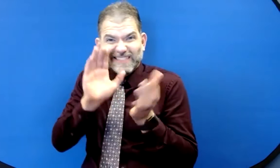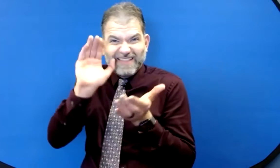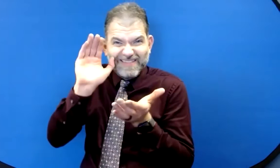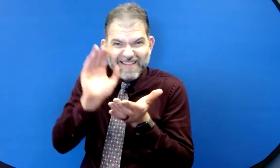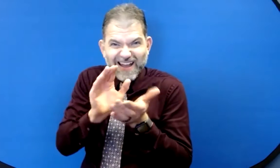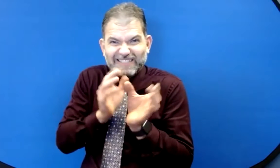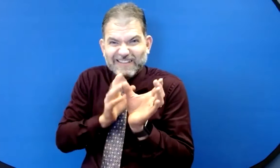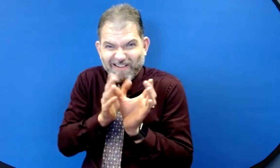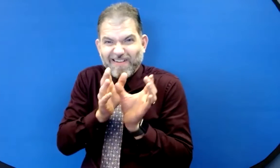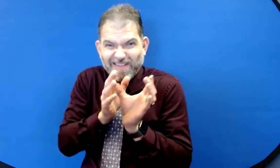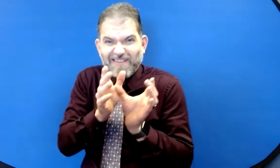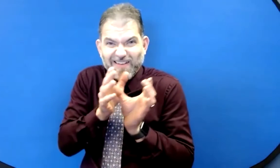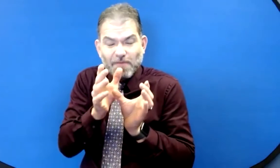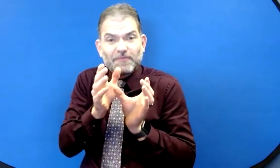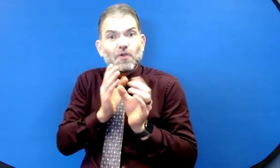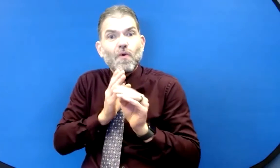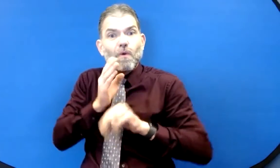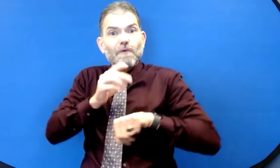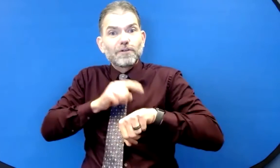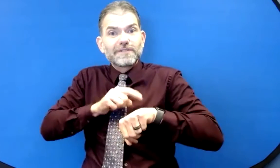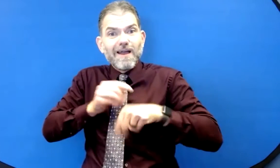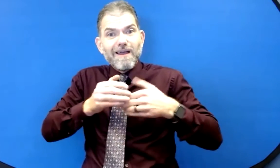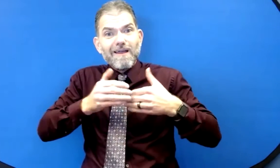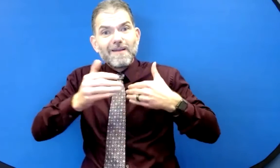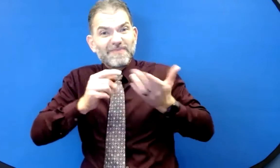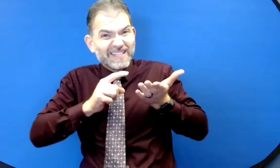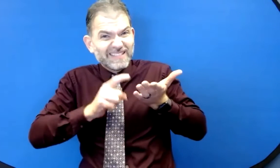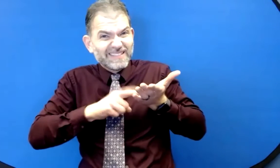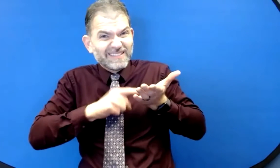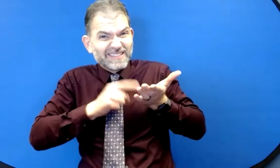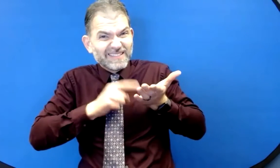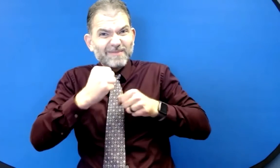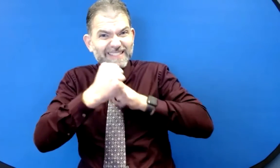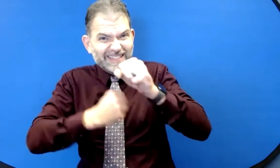ASL Interpreter: blood has a more difficult time getting through that area of the blood vessel, and over time